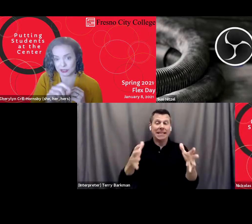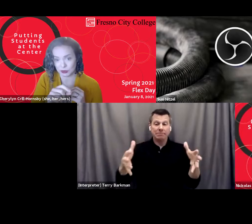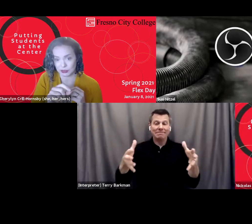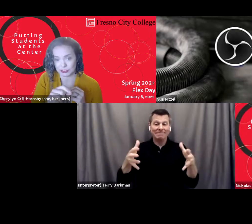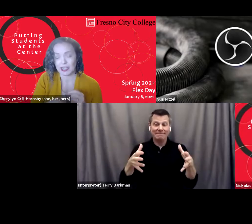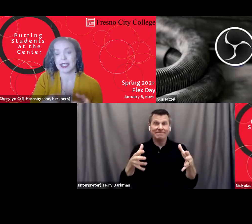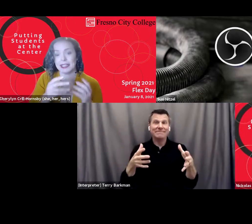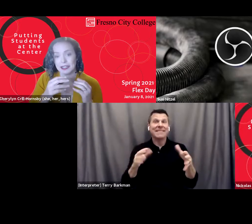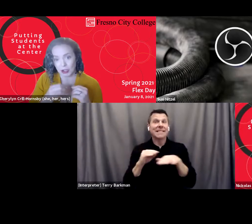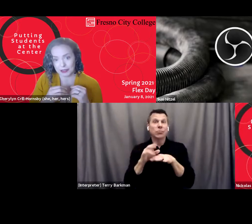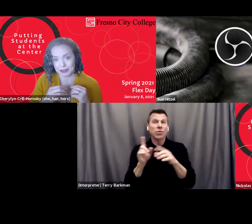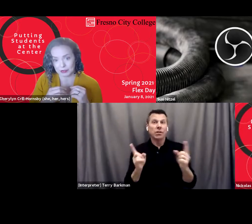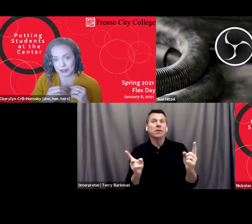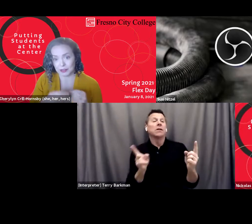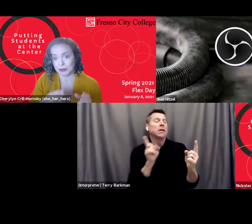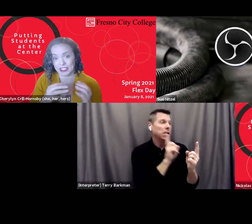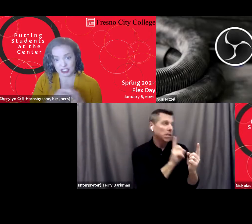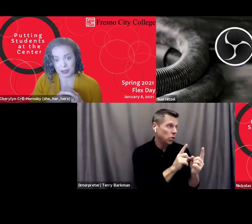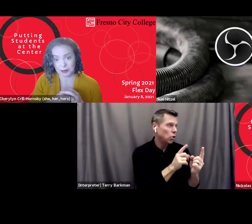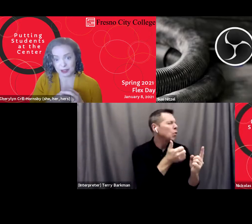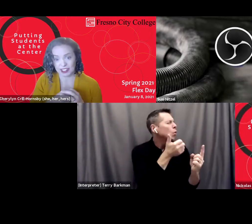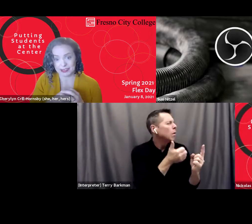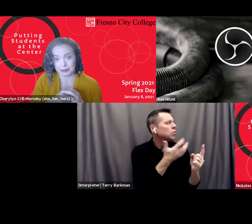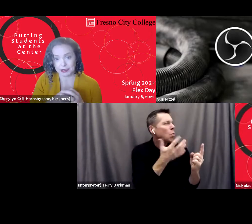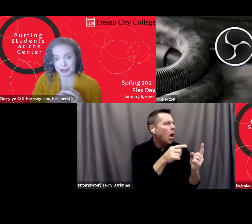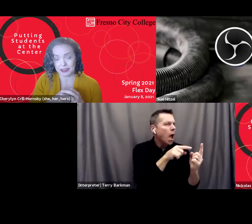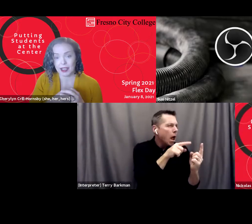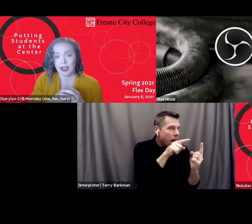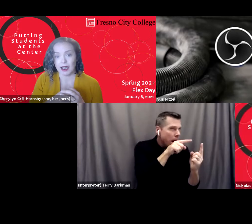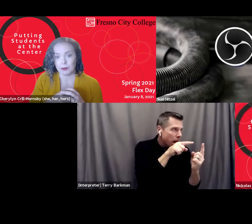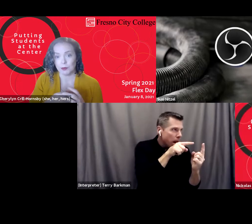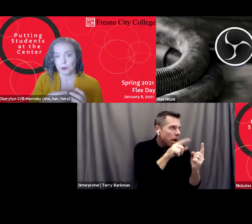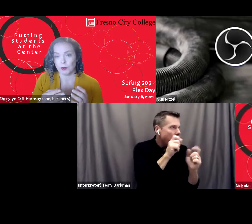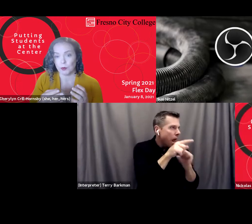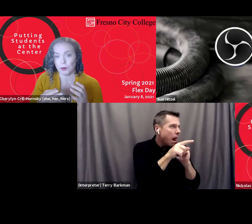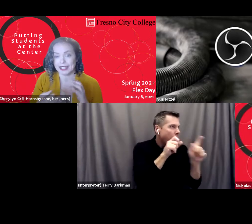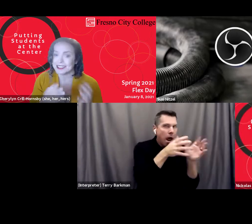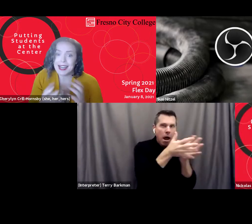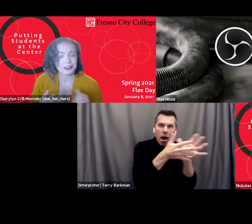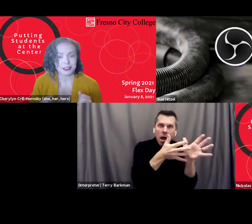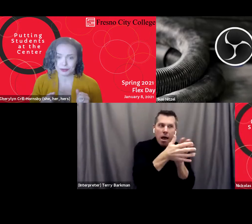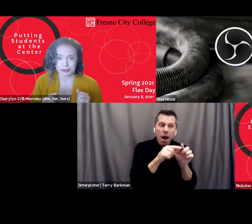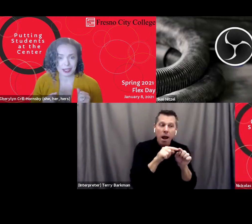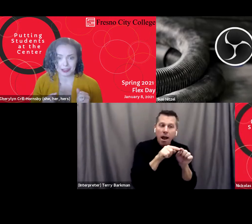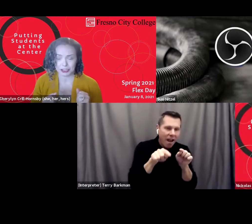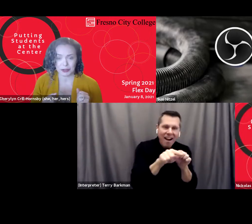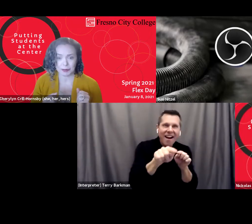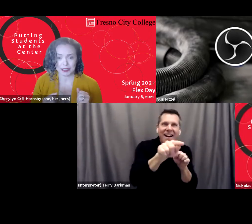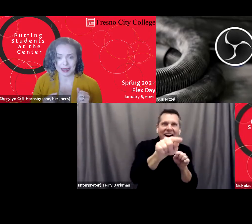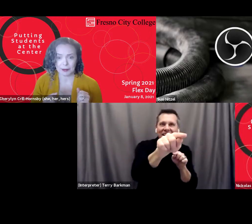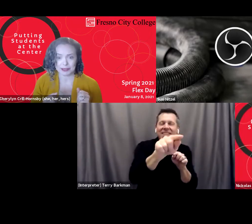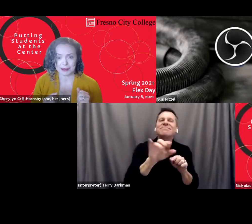student in helping them to find their major and come up with their SCP. It's not that the students are not going to show up on campus